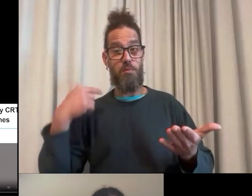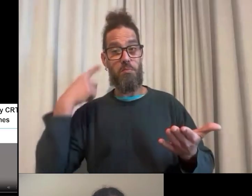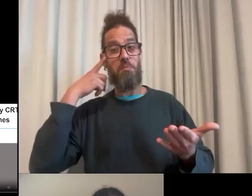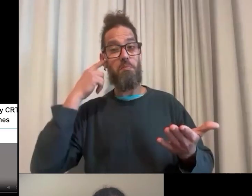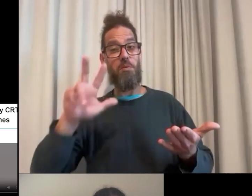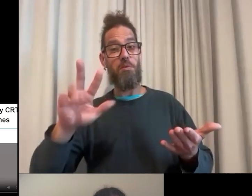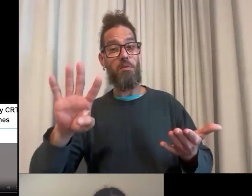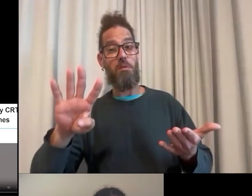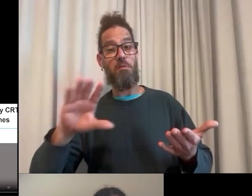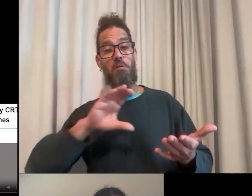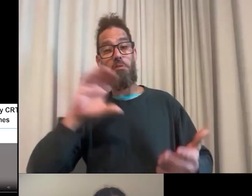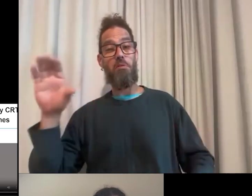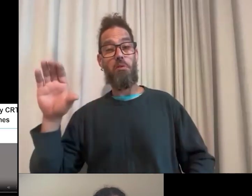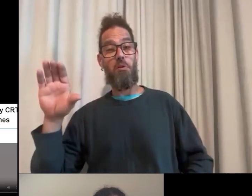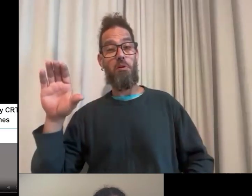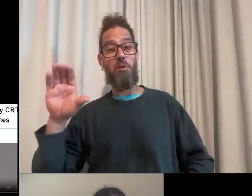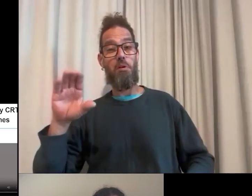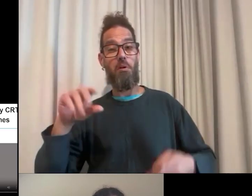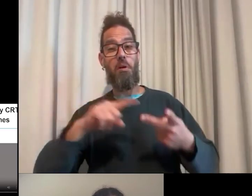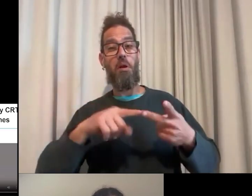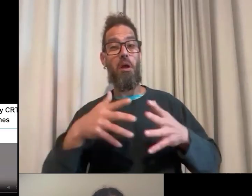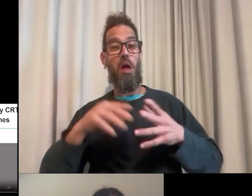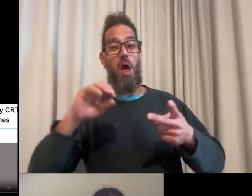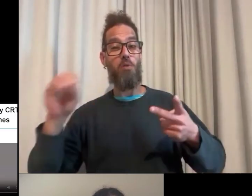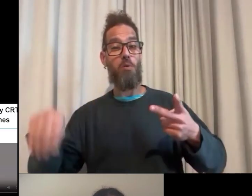But 34% of you believe it was Canada,